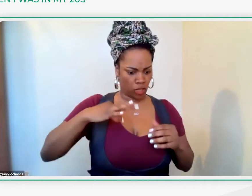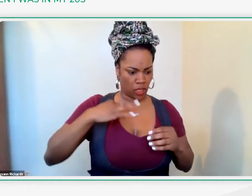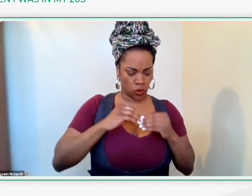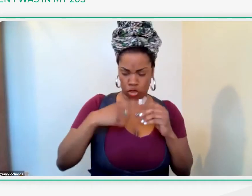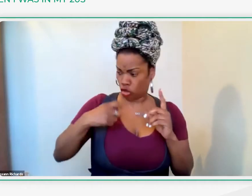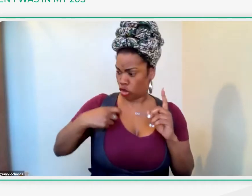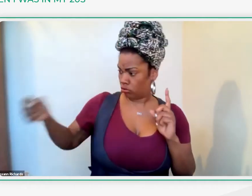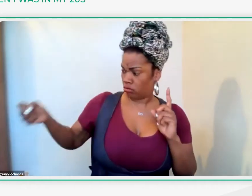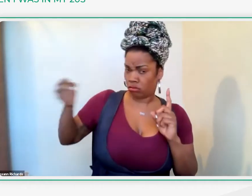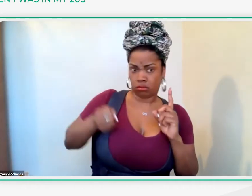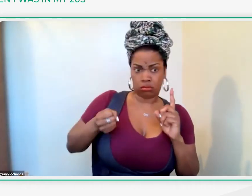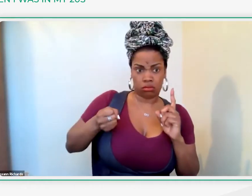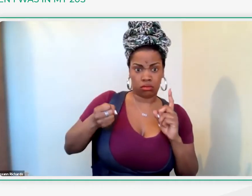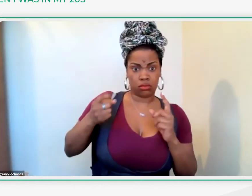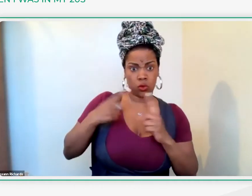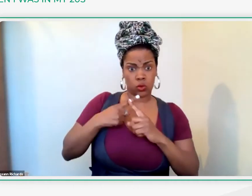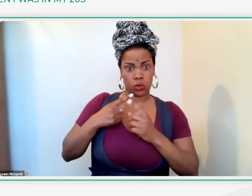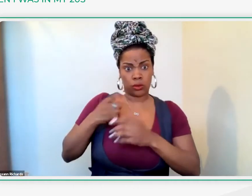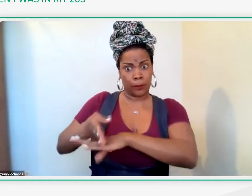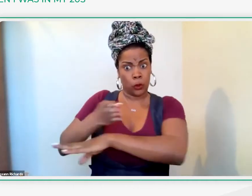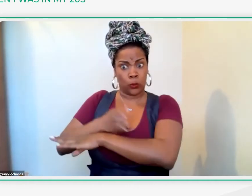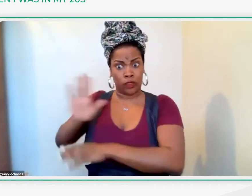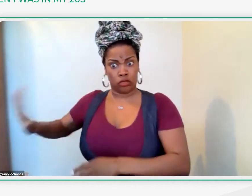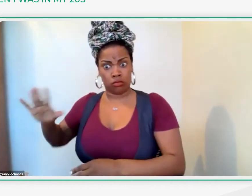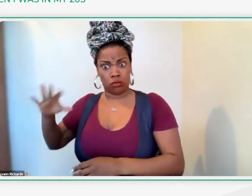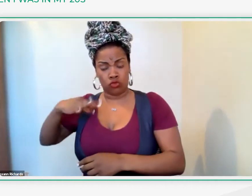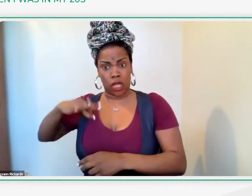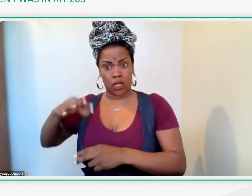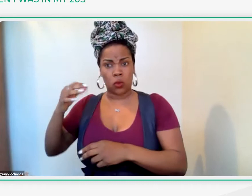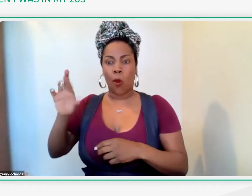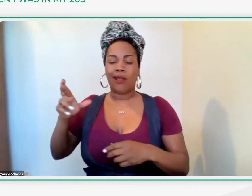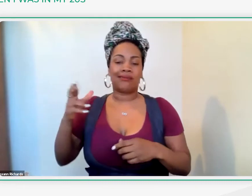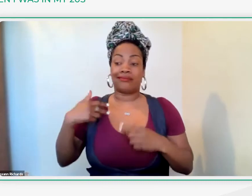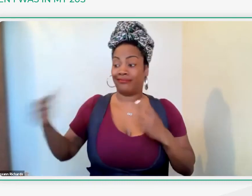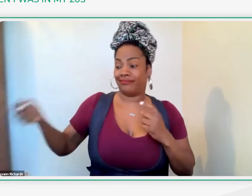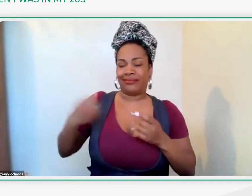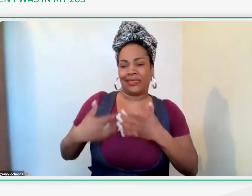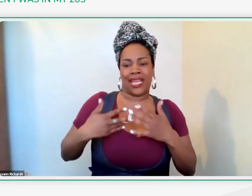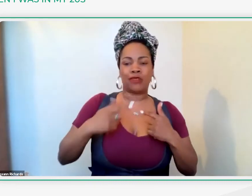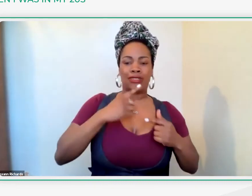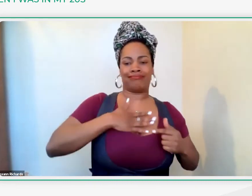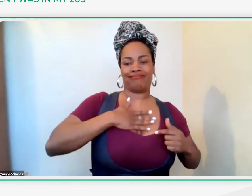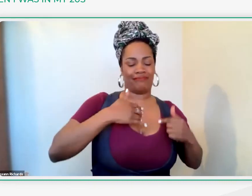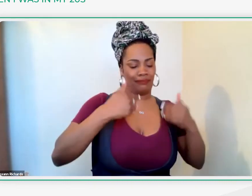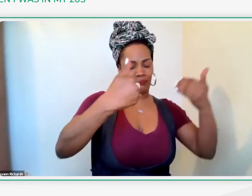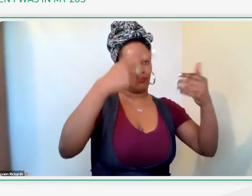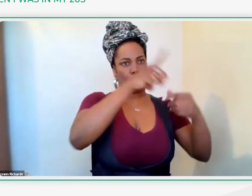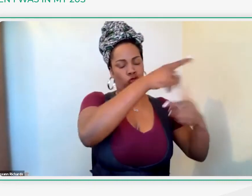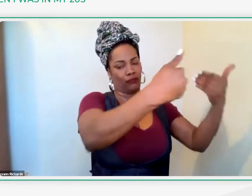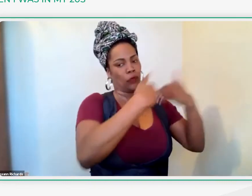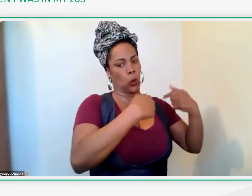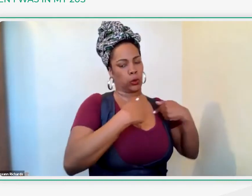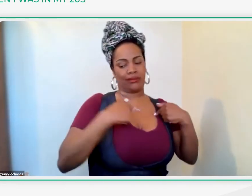for your credit card to help improve their credit score?